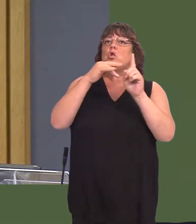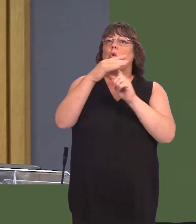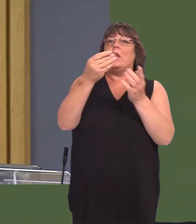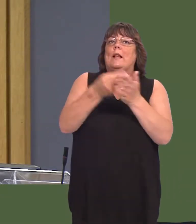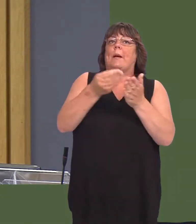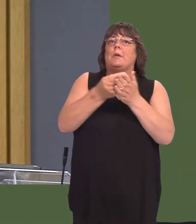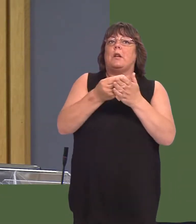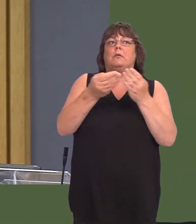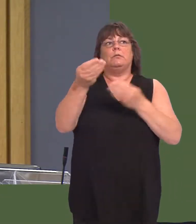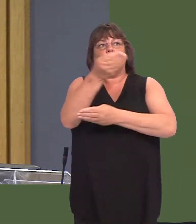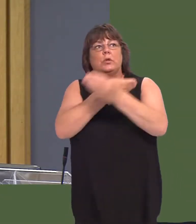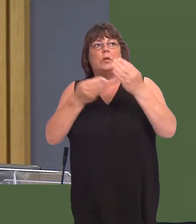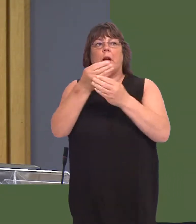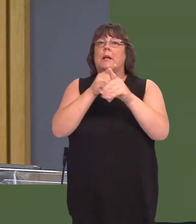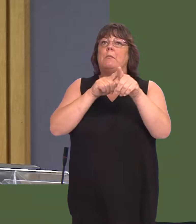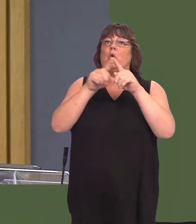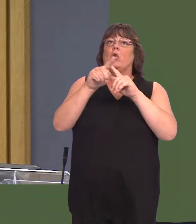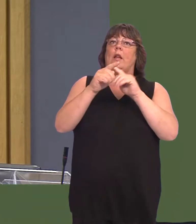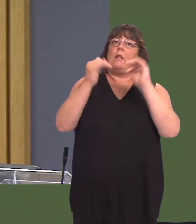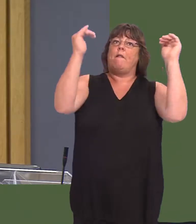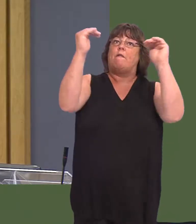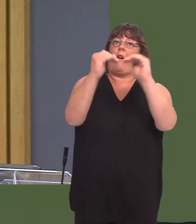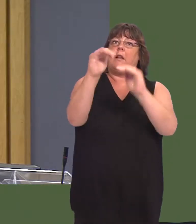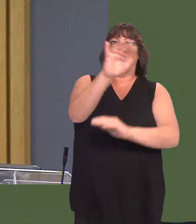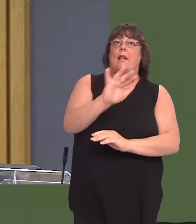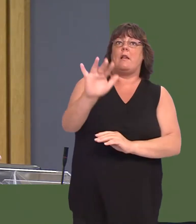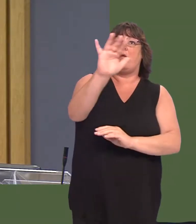across local supply chains in the northern Valleys, where collaboration between local